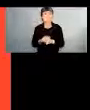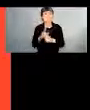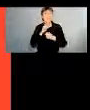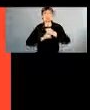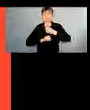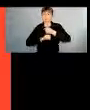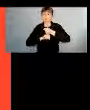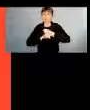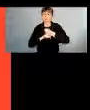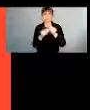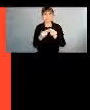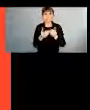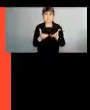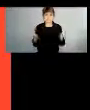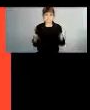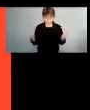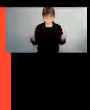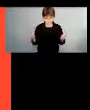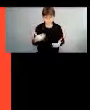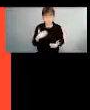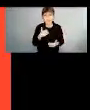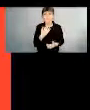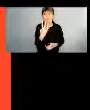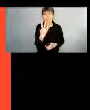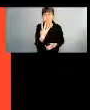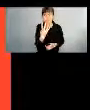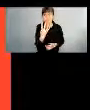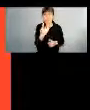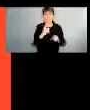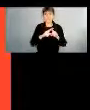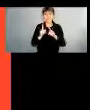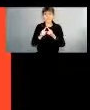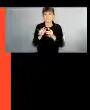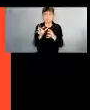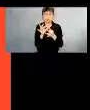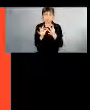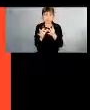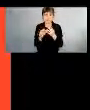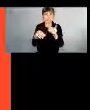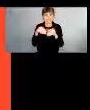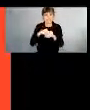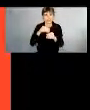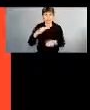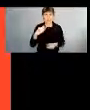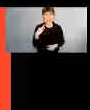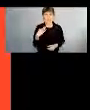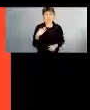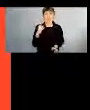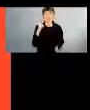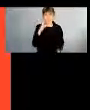There will be four optional upload fields provided in your application for applicants